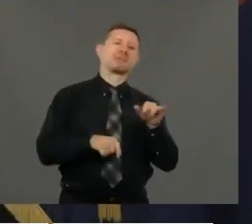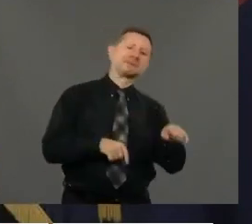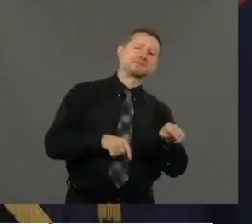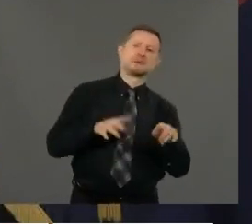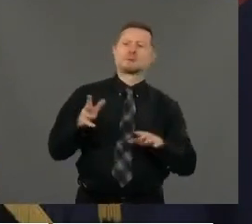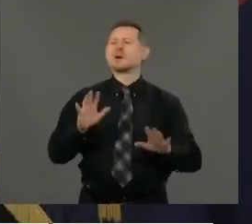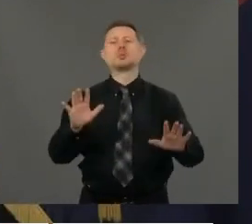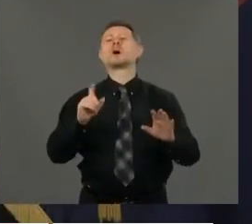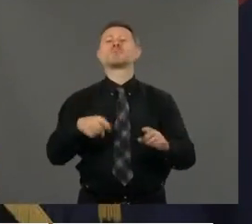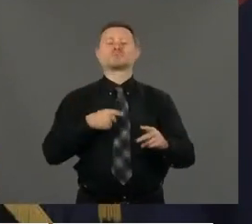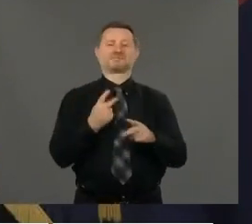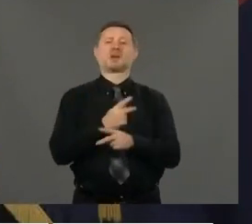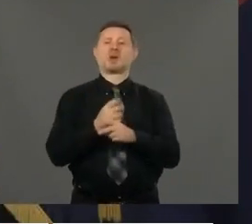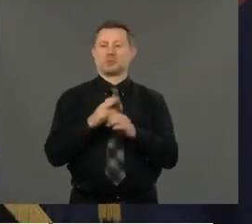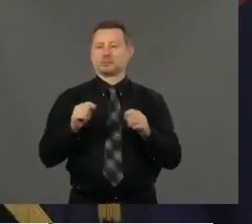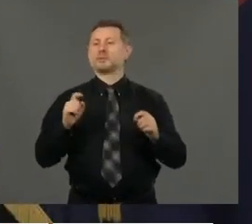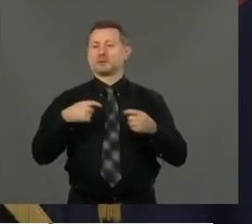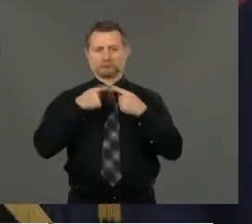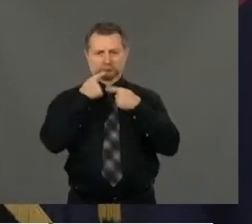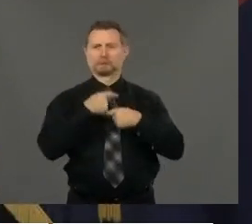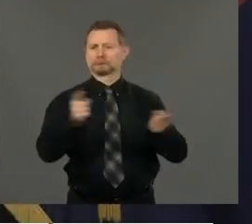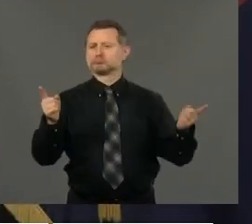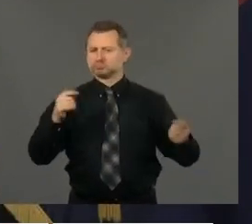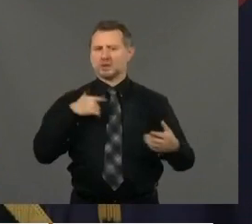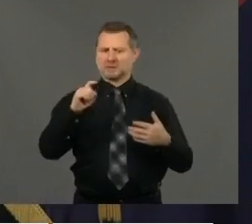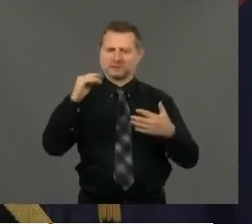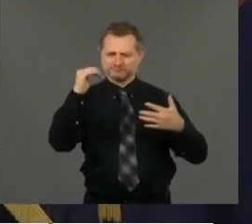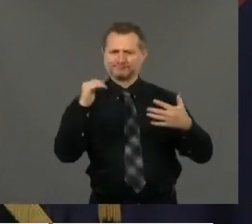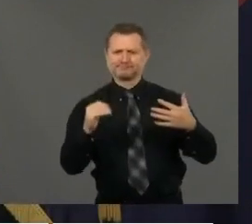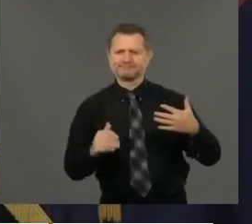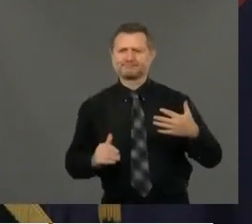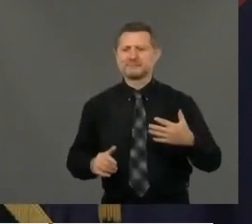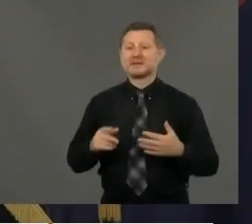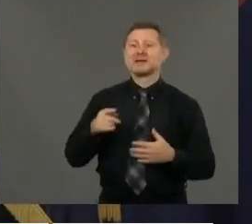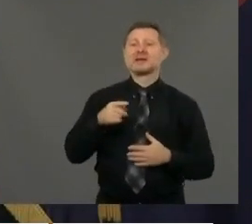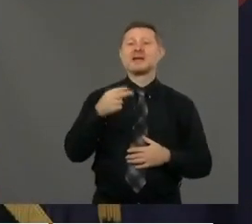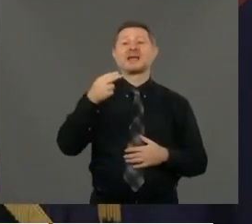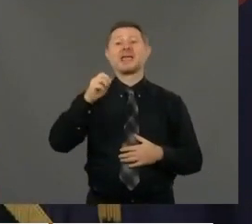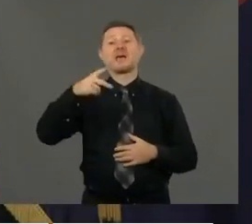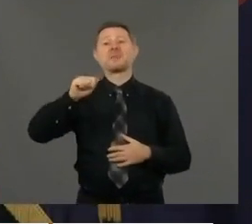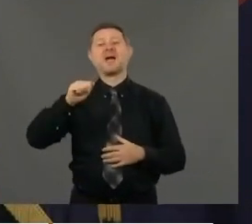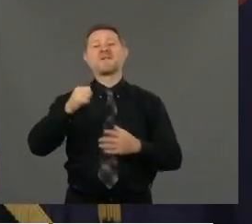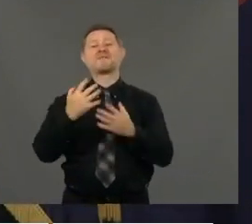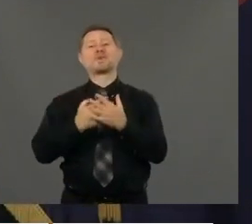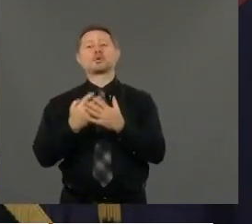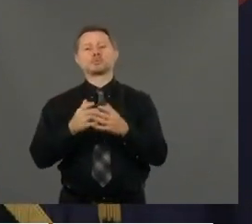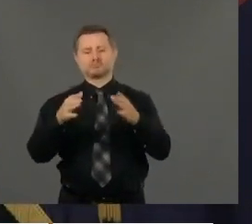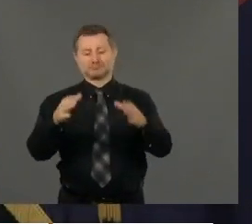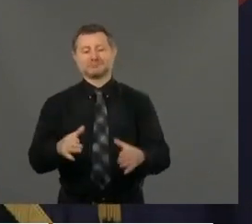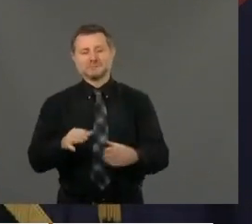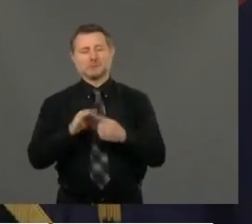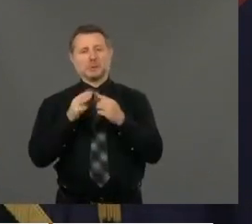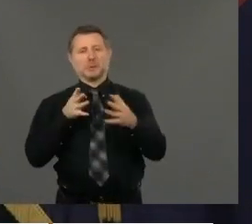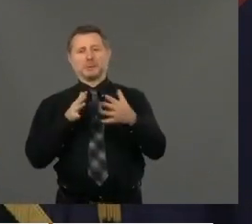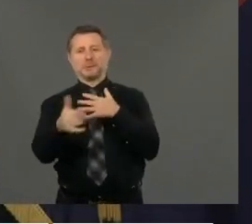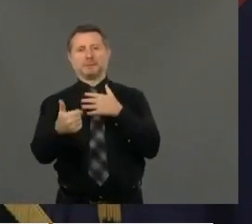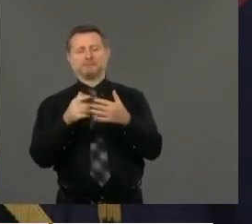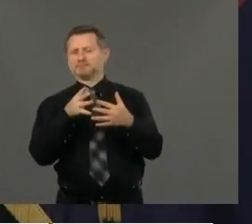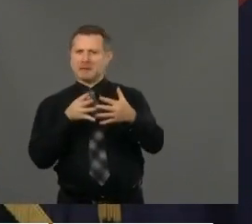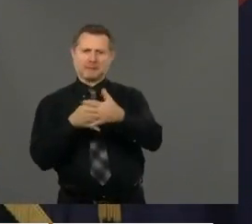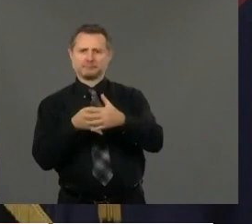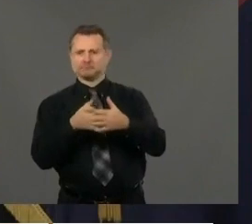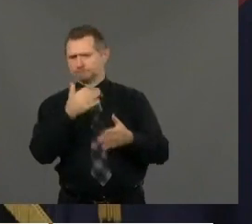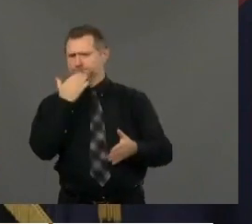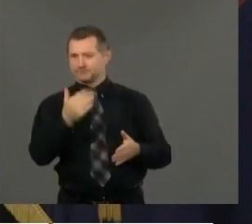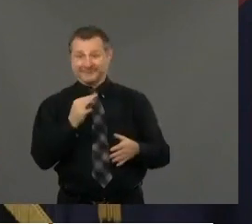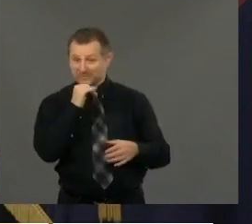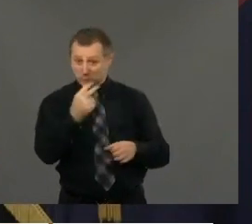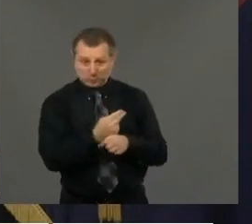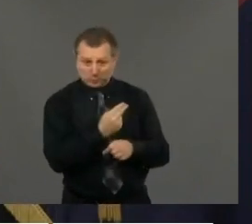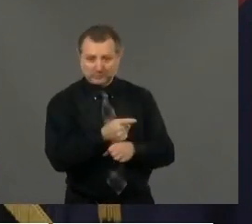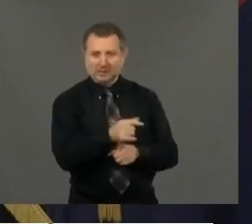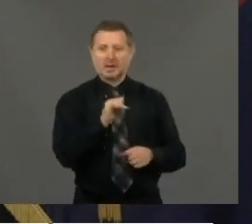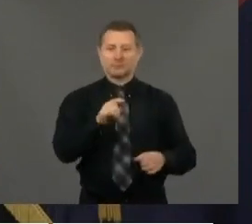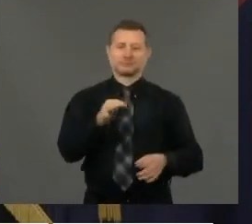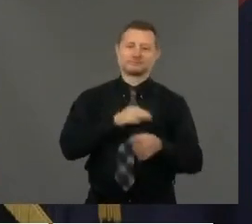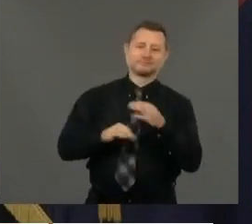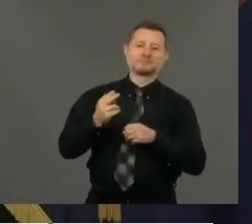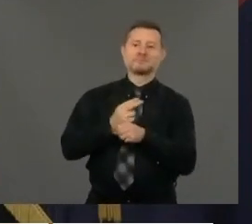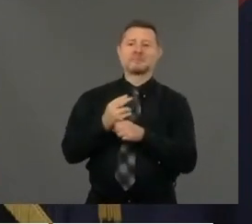WE RAN INTO ALL SORTS OF CON